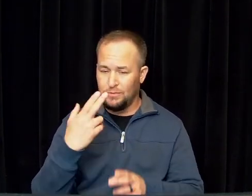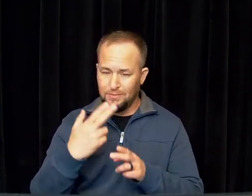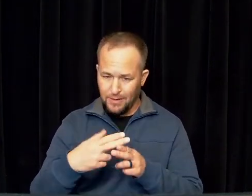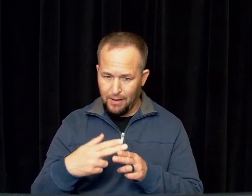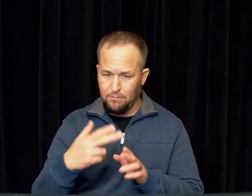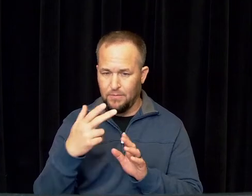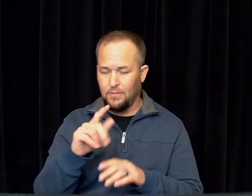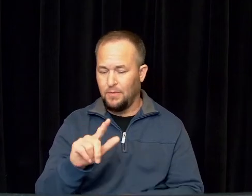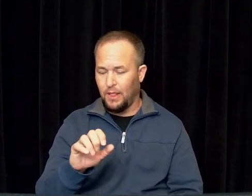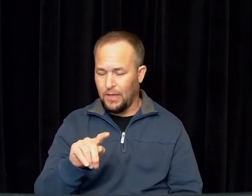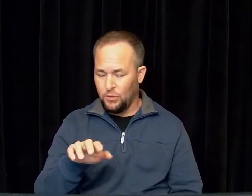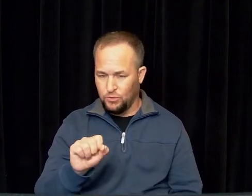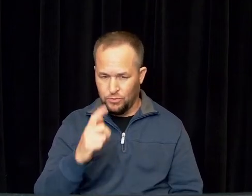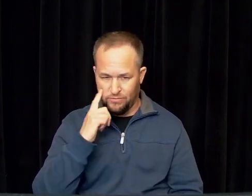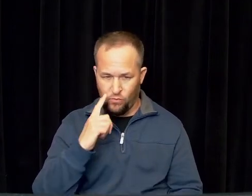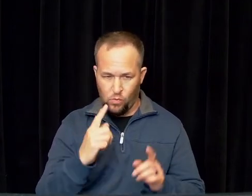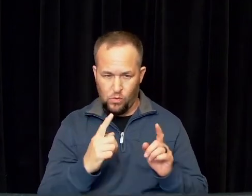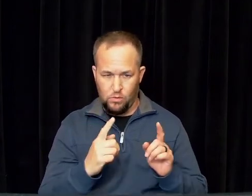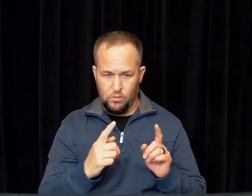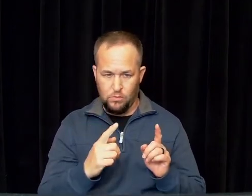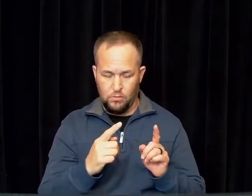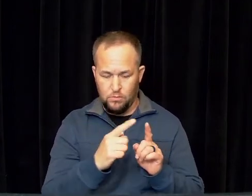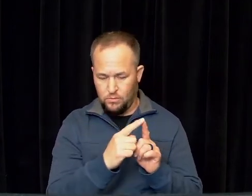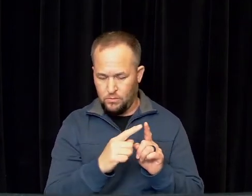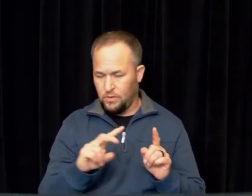for the corners that join them. Those corners are called your vertices.